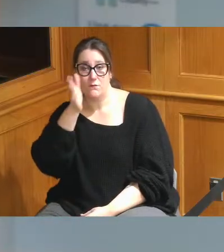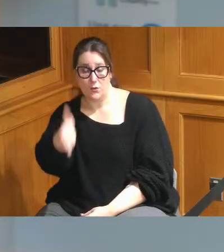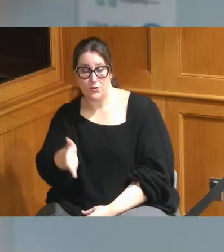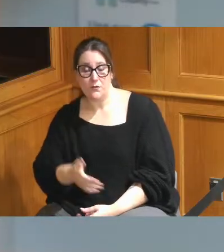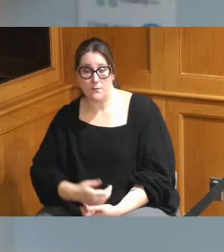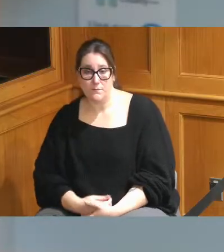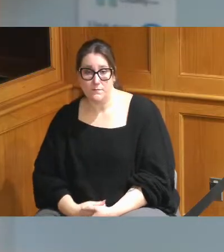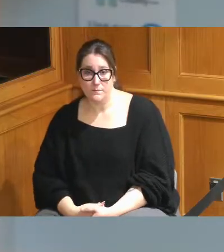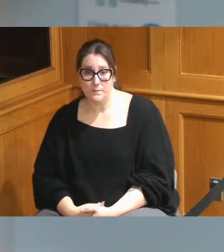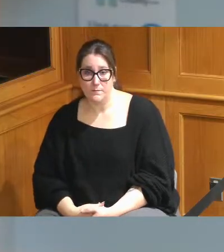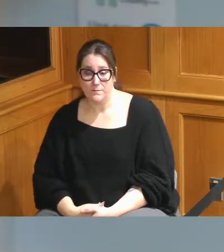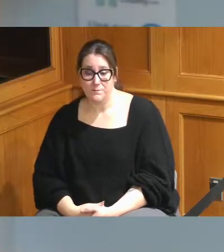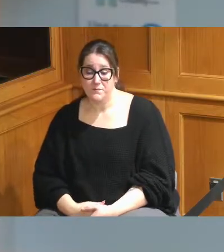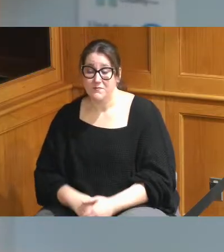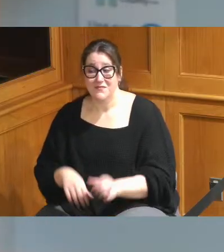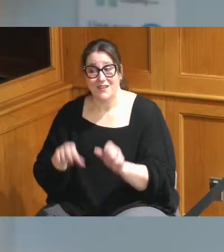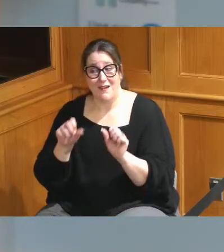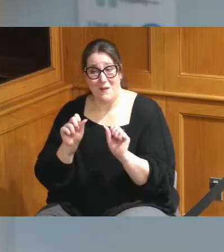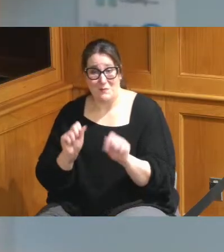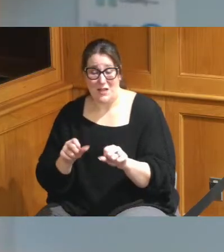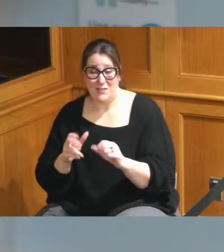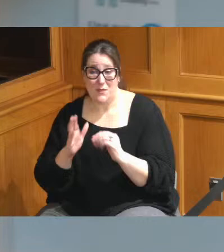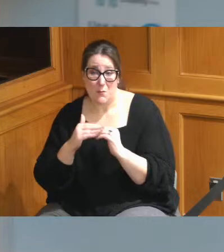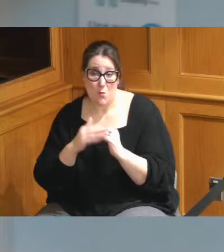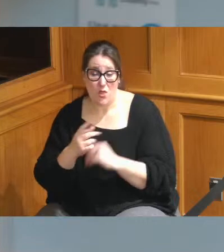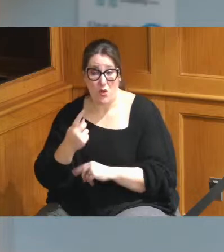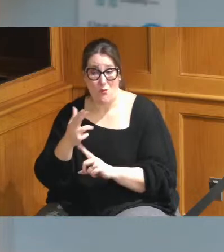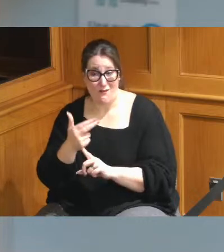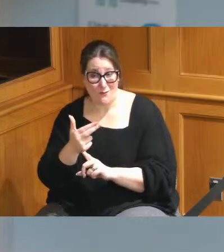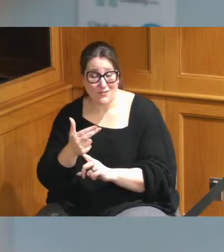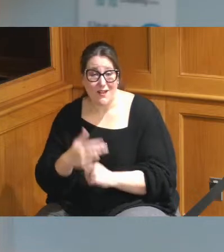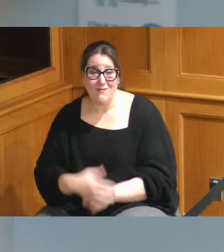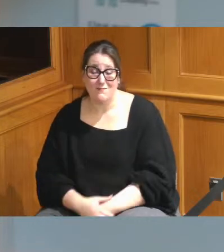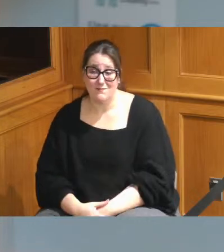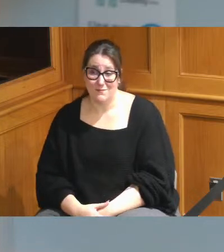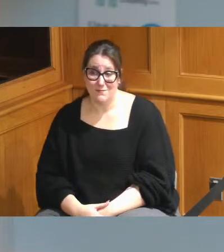possibly more than one product. so they seem I think what we've heard is that there's a